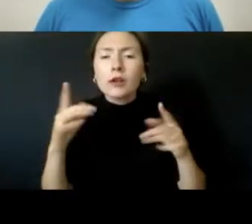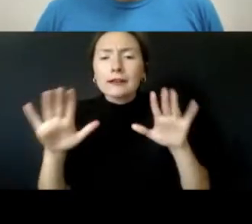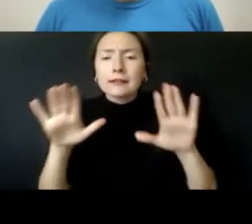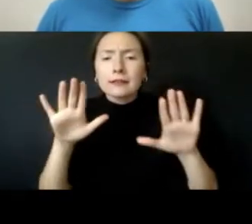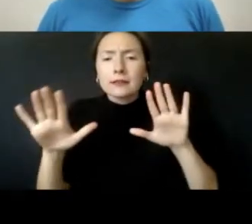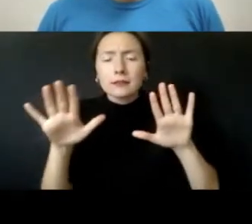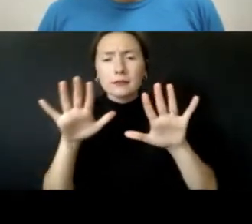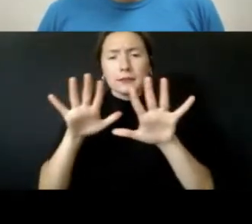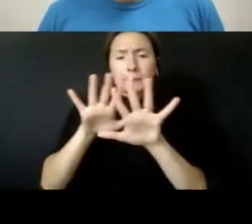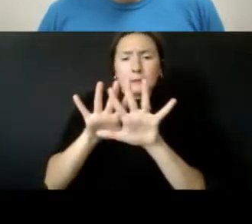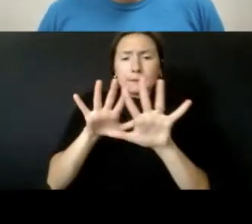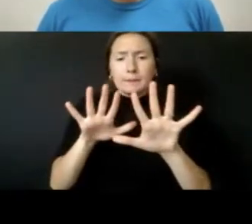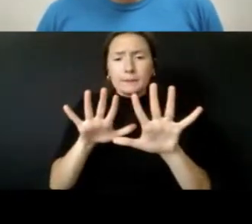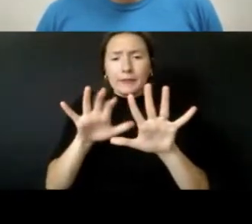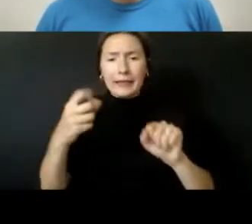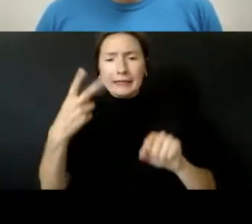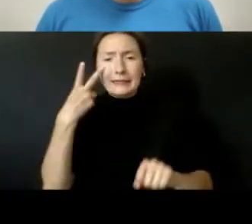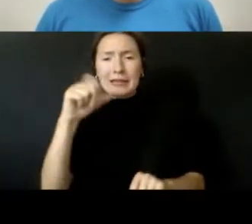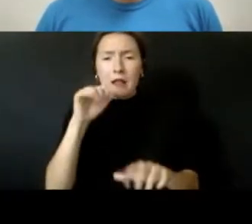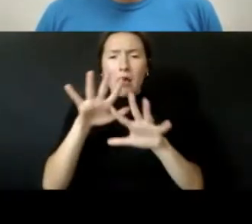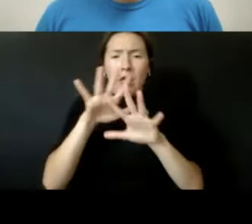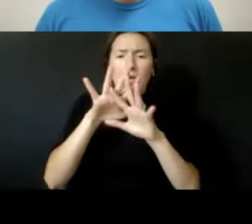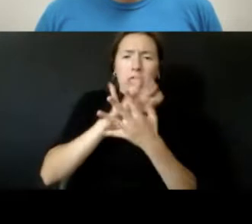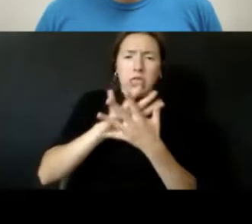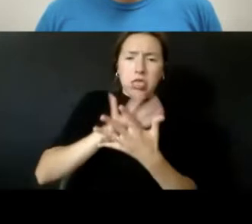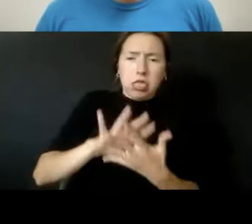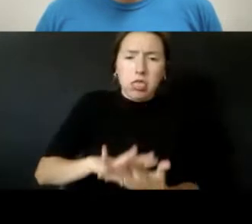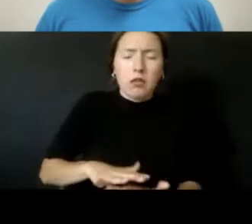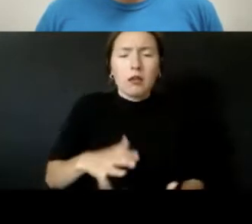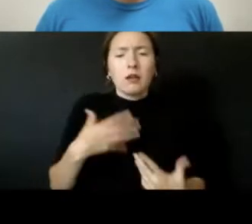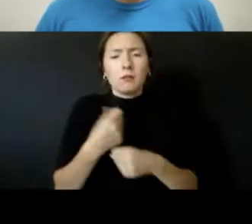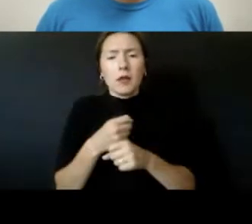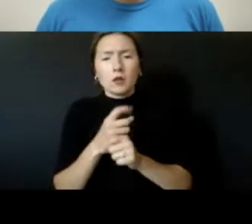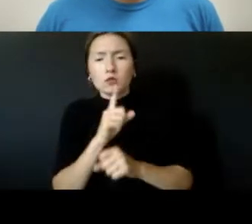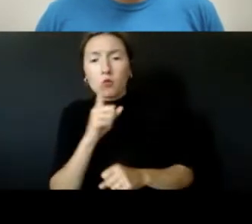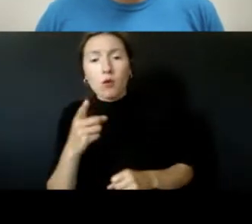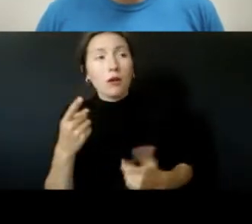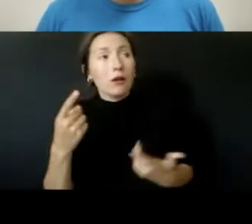representing what are those colors uh showing up for other people the resources the tools out there